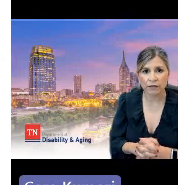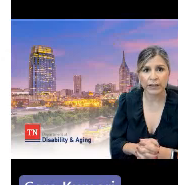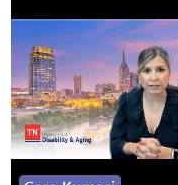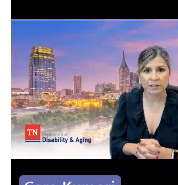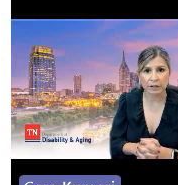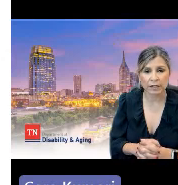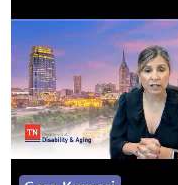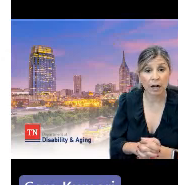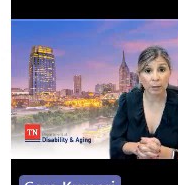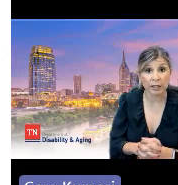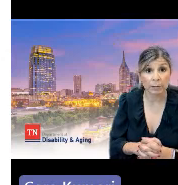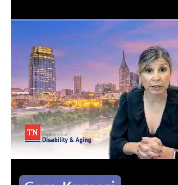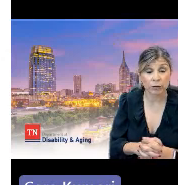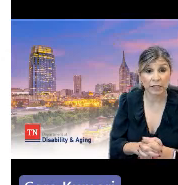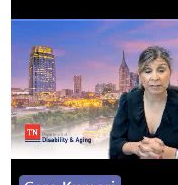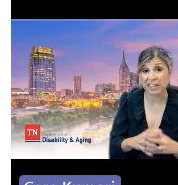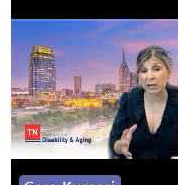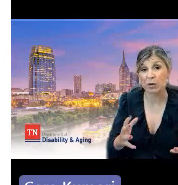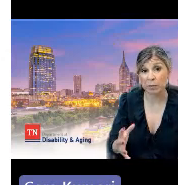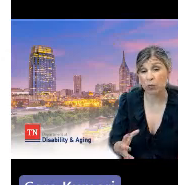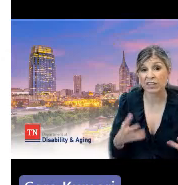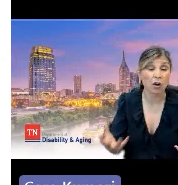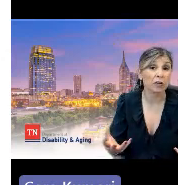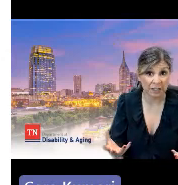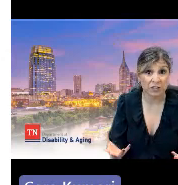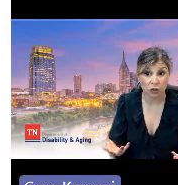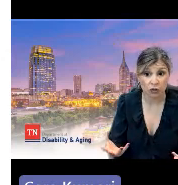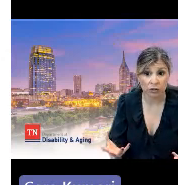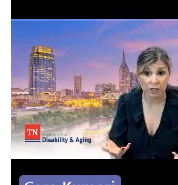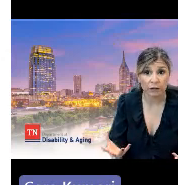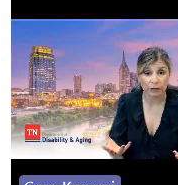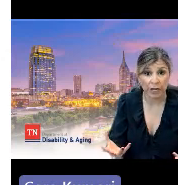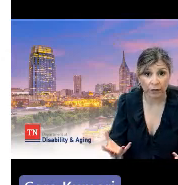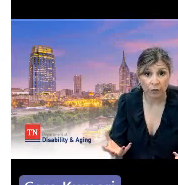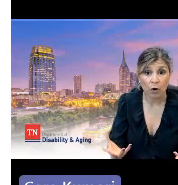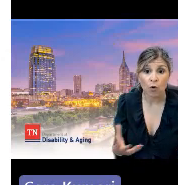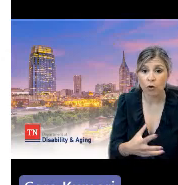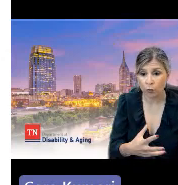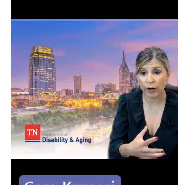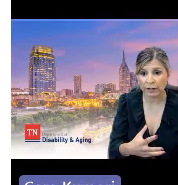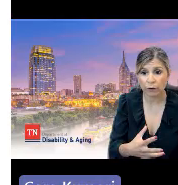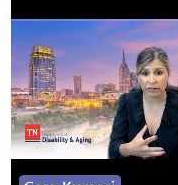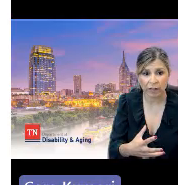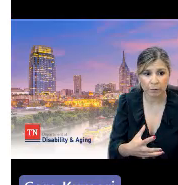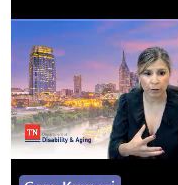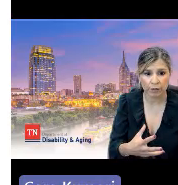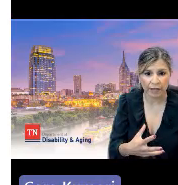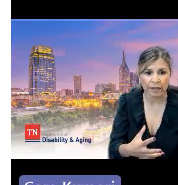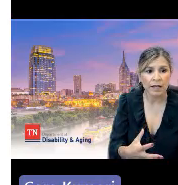complex medical needs that they would meet what's called institutional level of care or they're waiting for a slot in Part A.